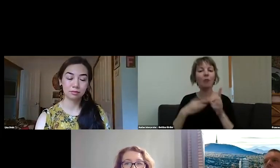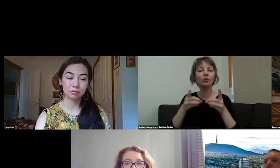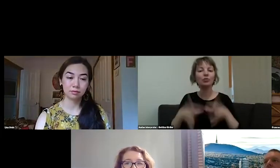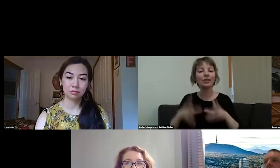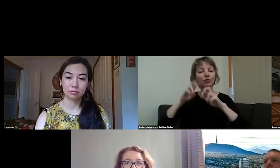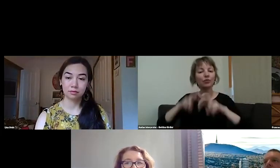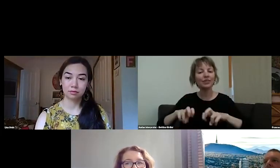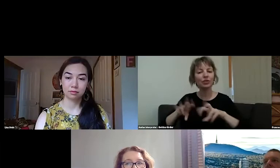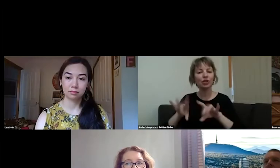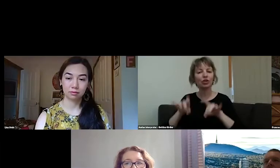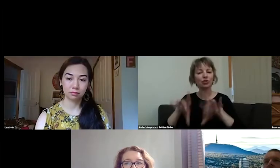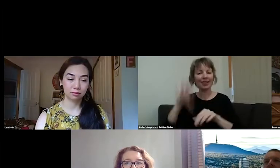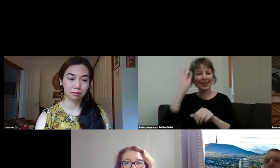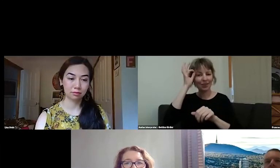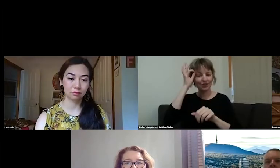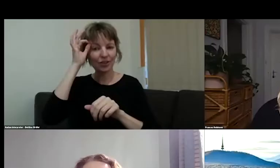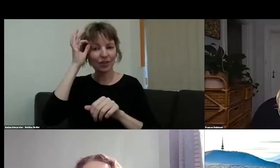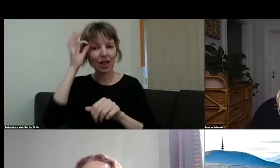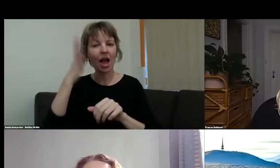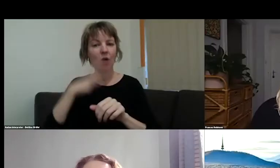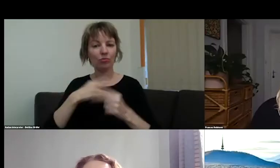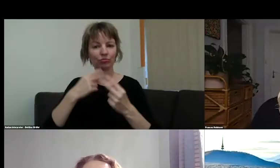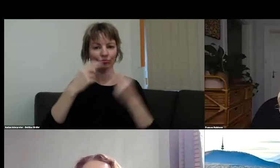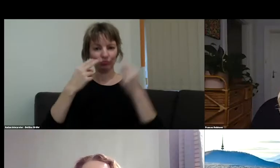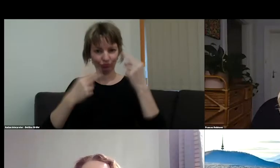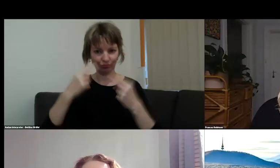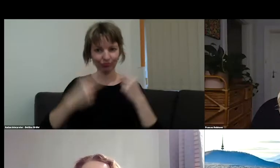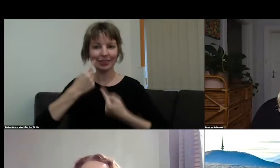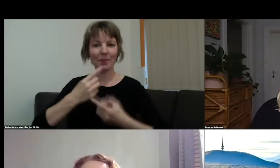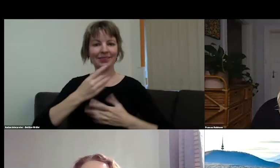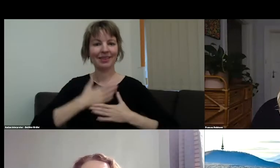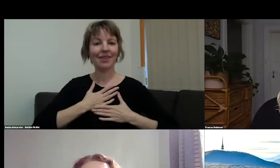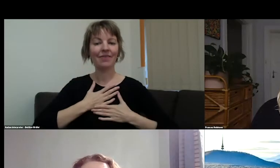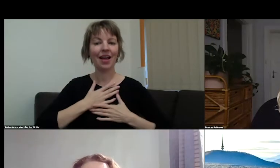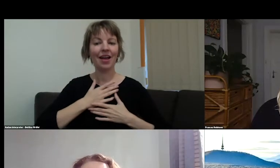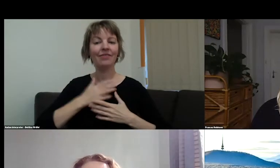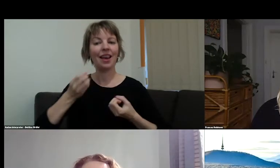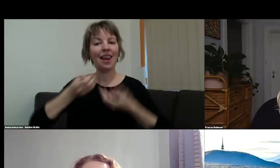with pale skin I'm wearing glasses with a dark patterned top.